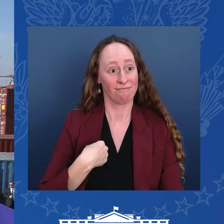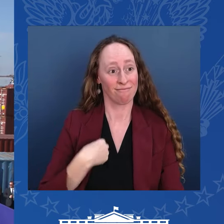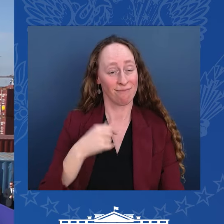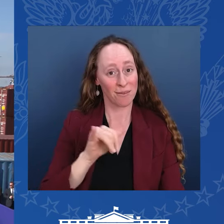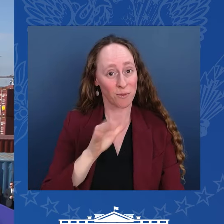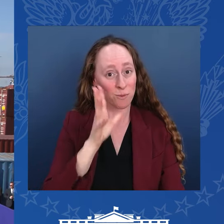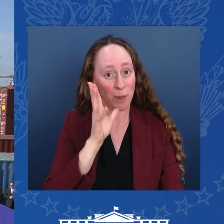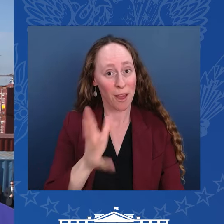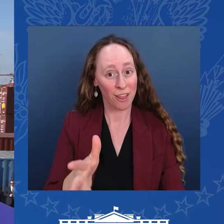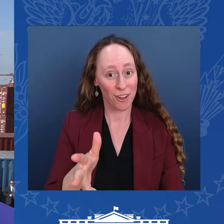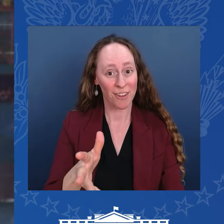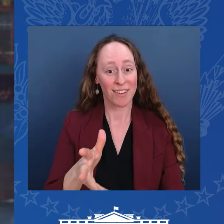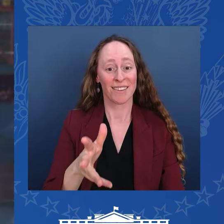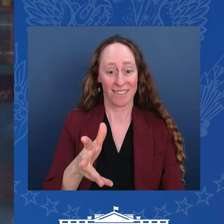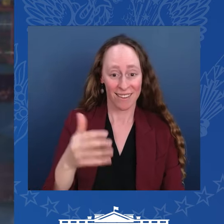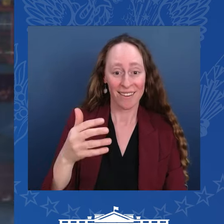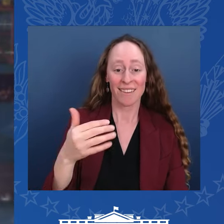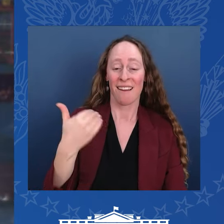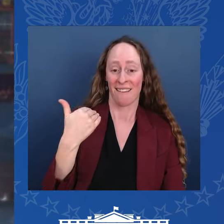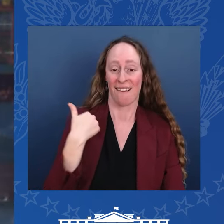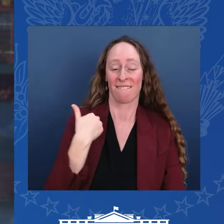My son is also a longshoreman here at the Port of Baltimore.